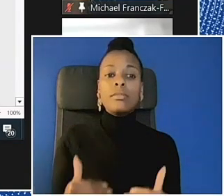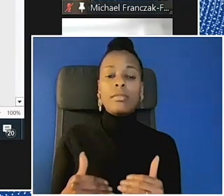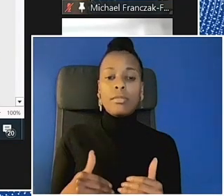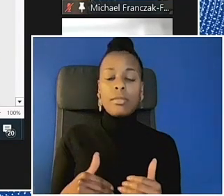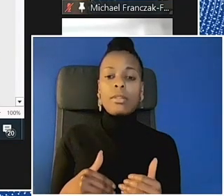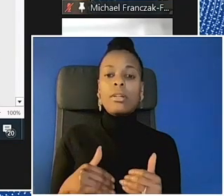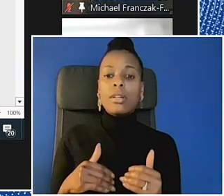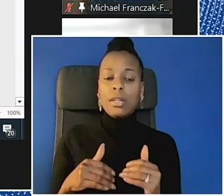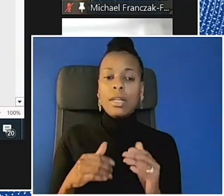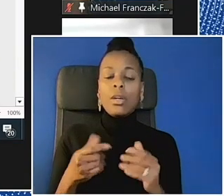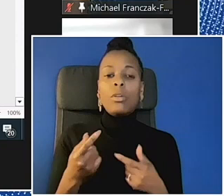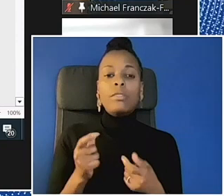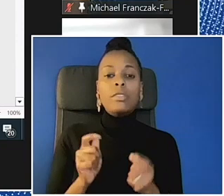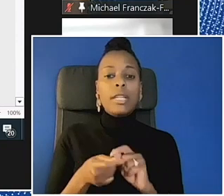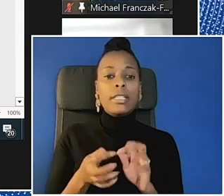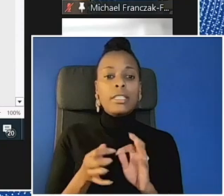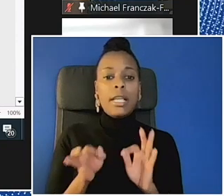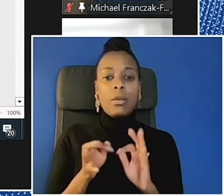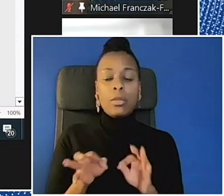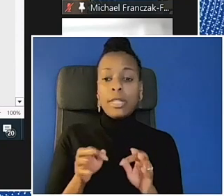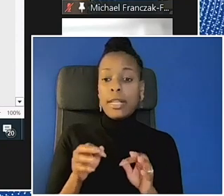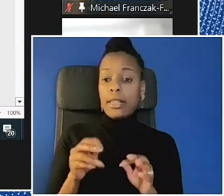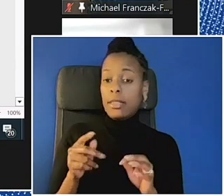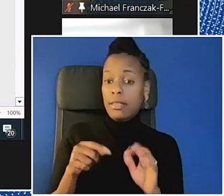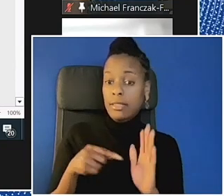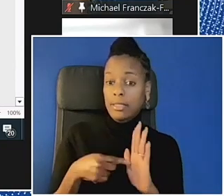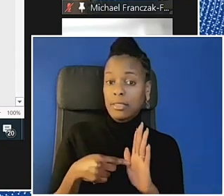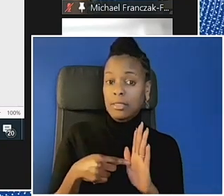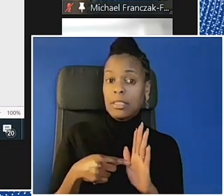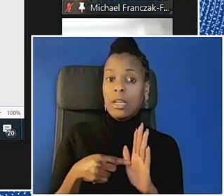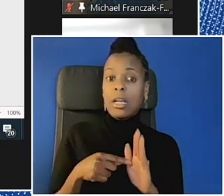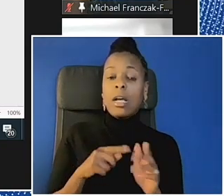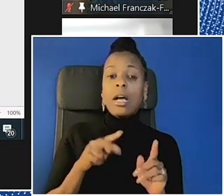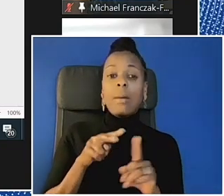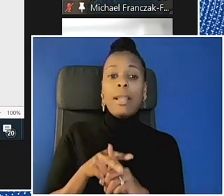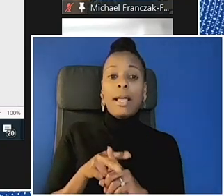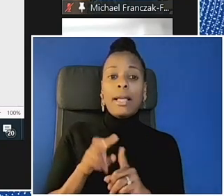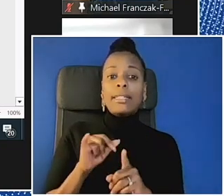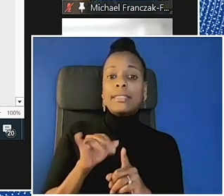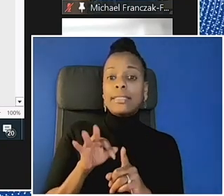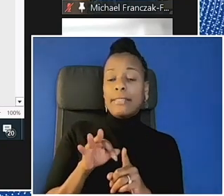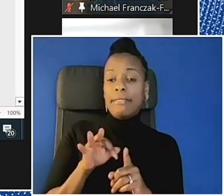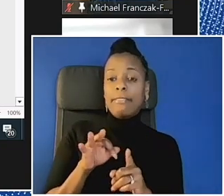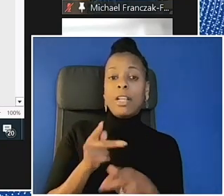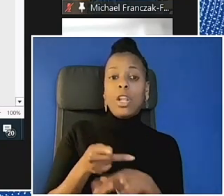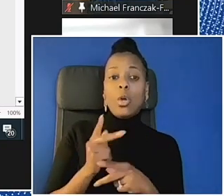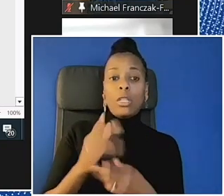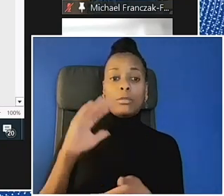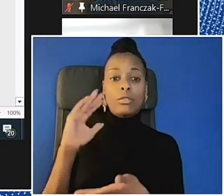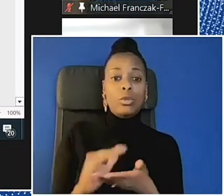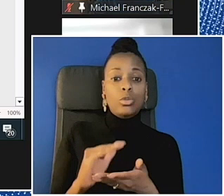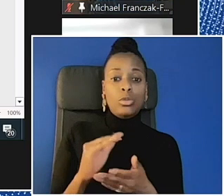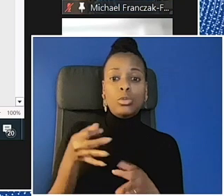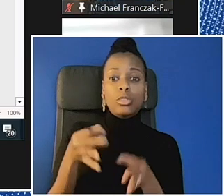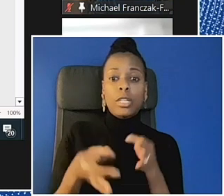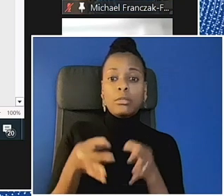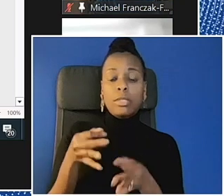whether or not such loan has been reduced to judgment. We appreciate the suggestion. However, we do not believe this needs to